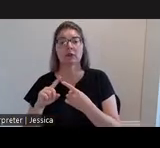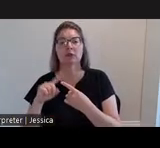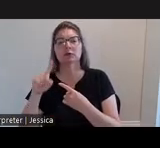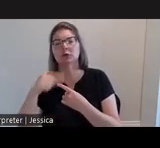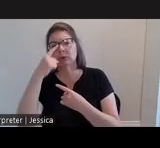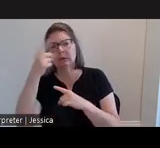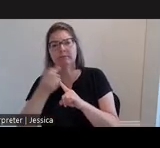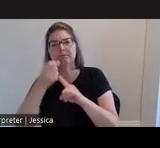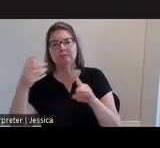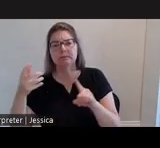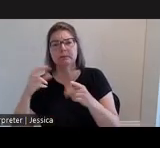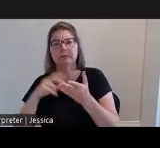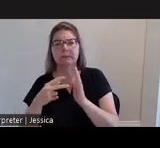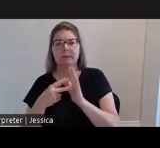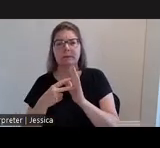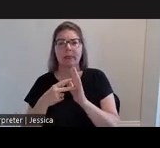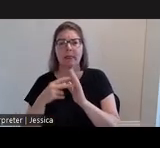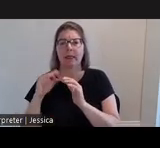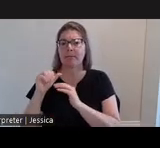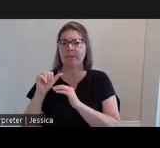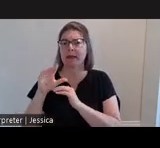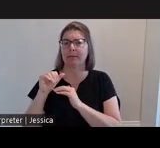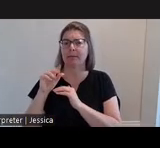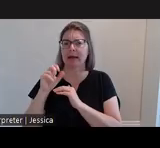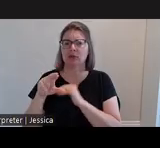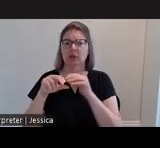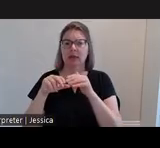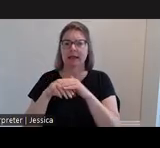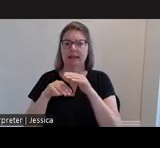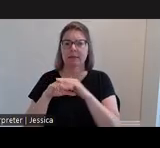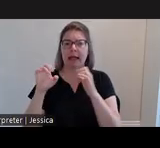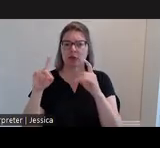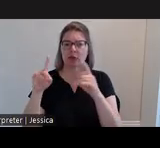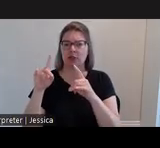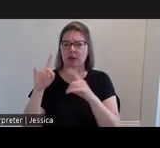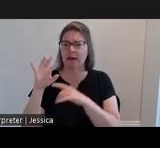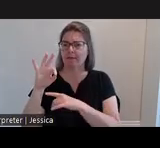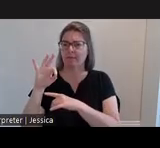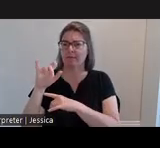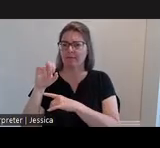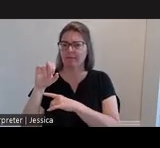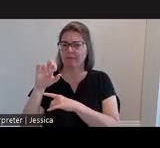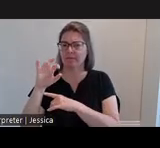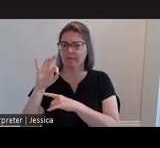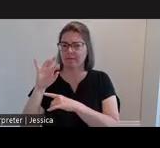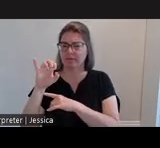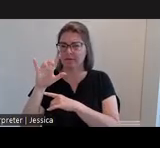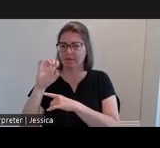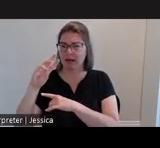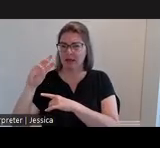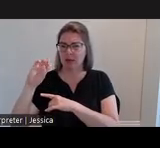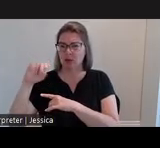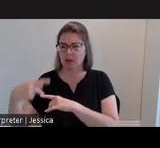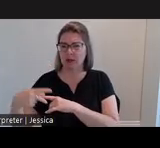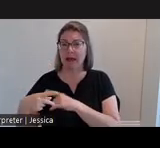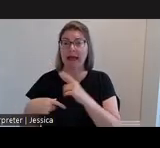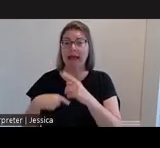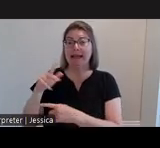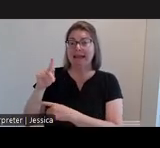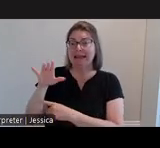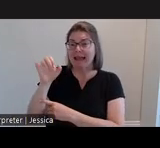on what is the McMaster Accessibility Education Fellowship?" Katie, you ramble less than I do. So if you wanted to take this...